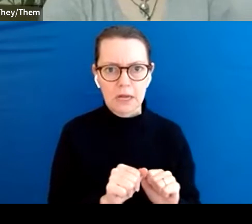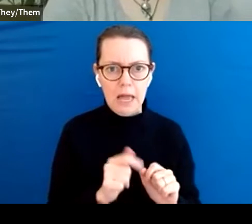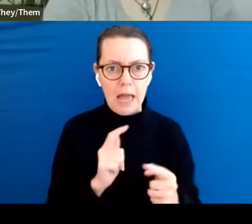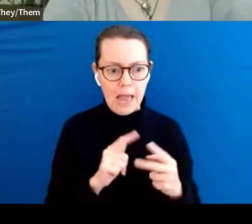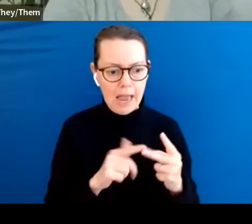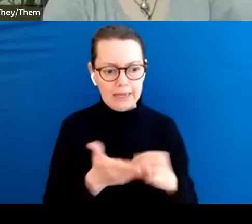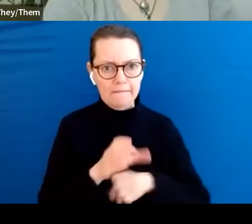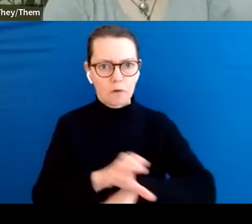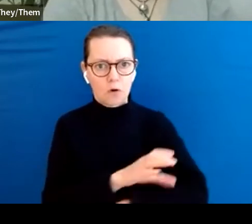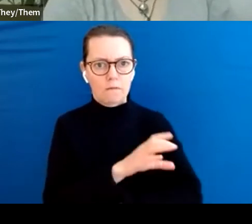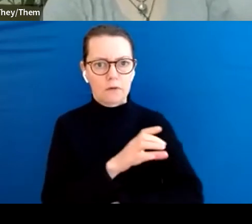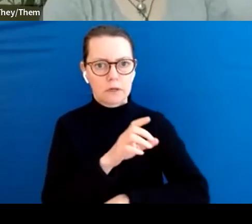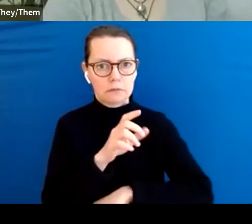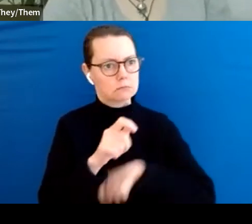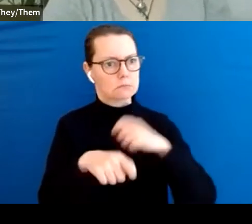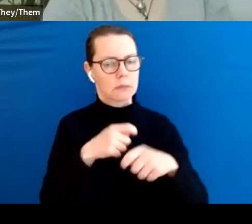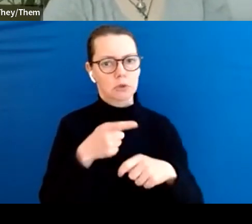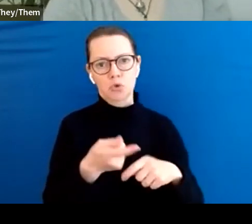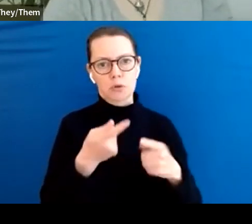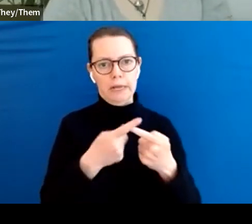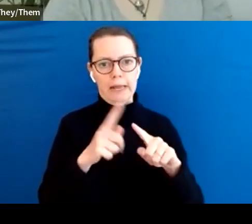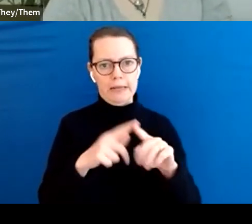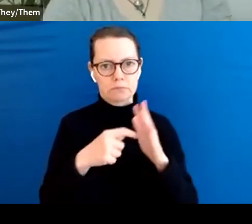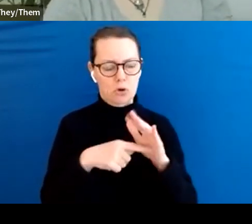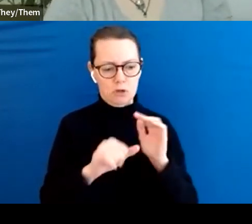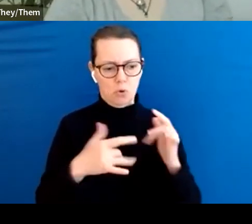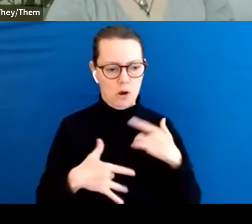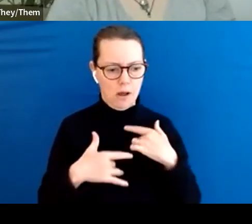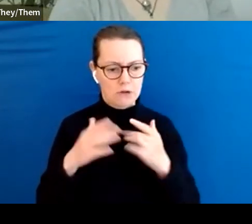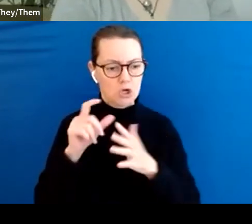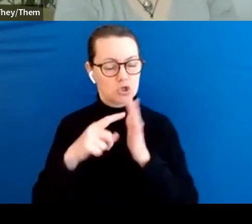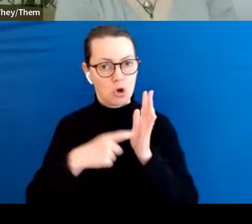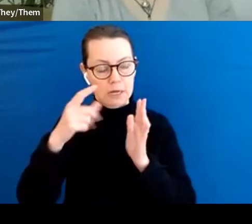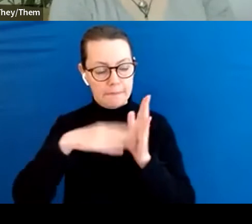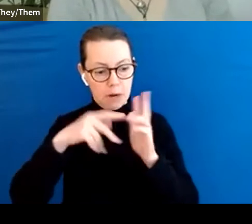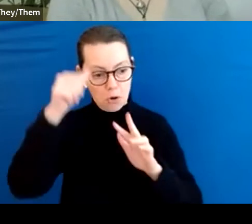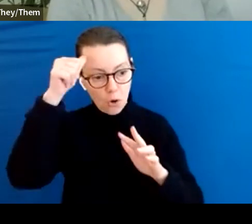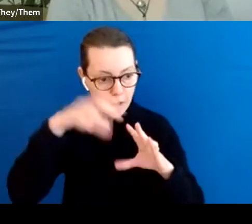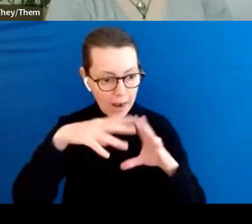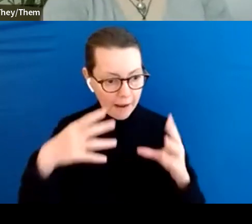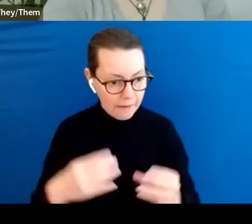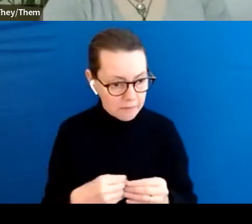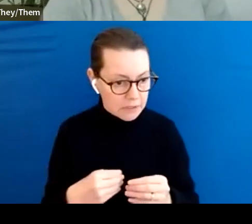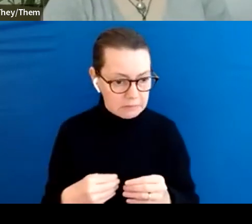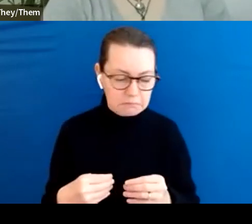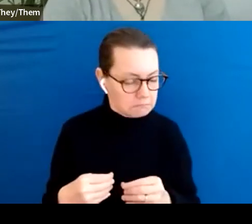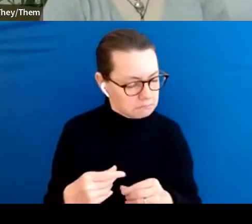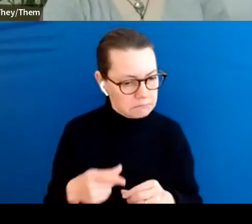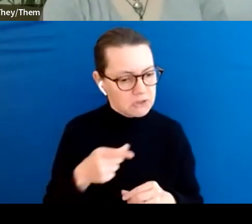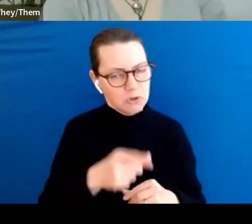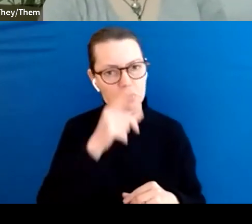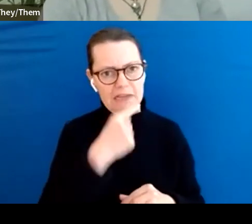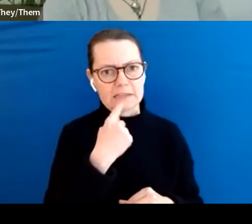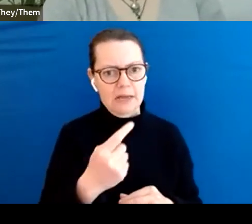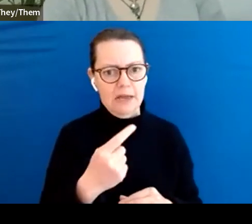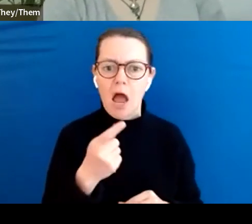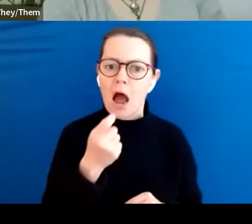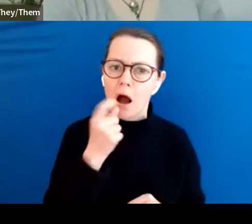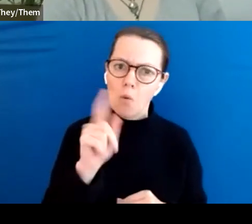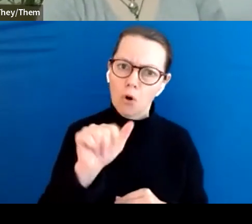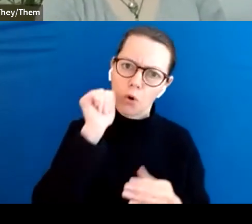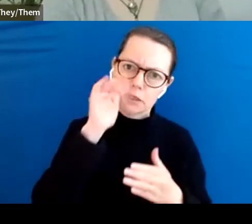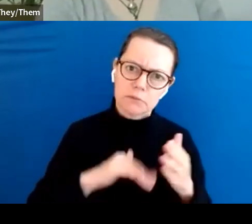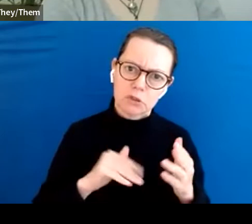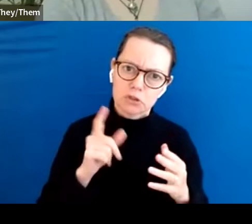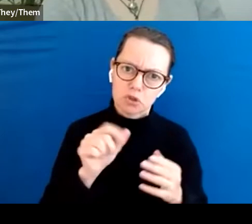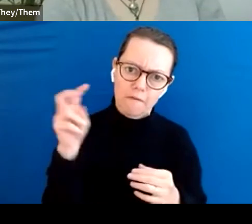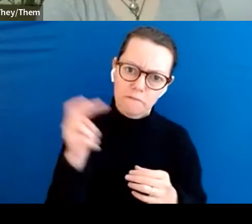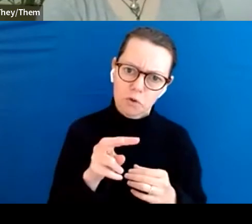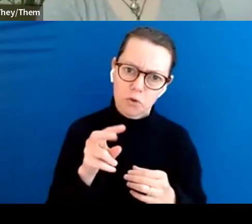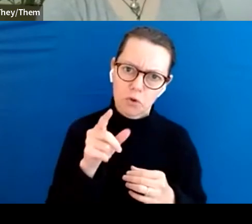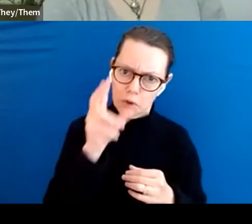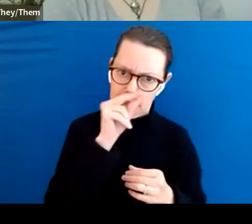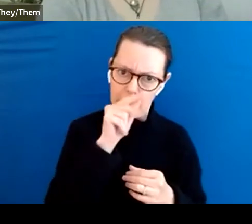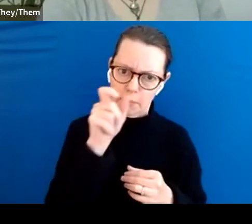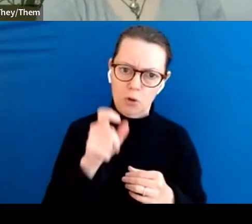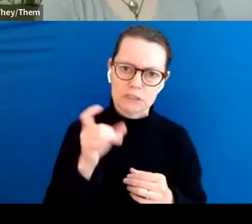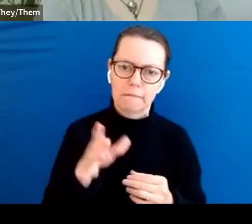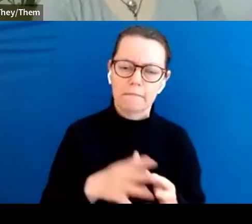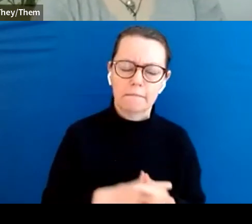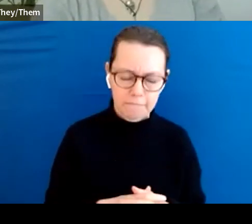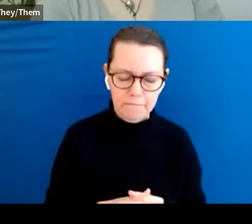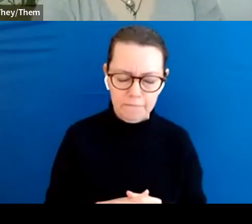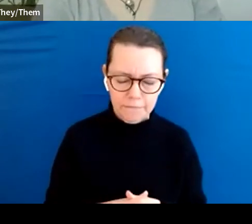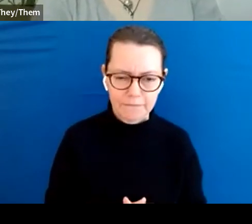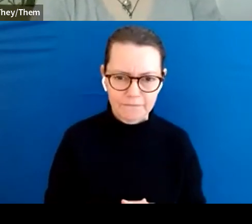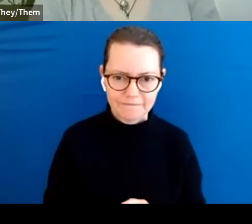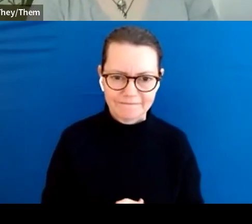them the confidence to be their experts in their own lives. So, did you have any particular experiences or views on this one as as a younger member on our on our panel.